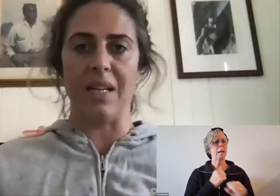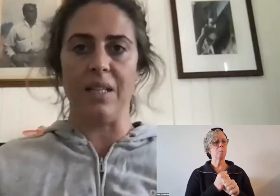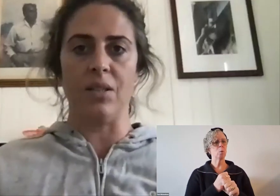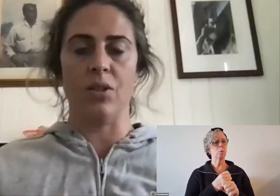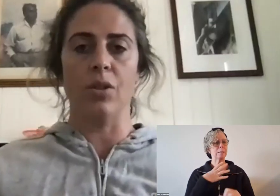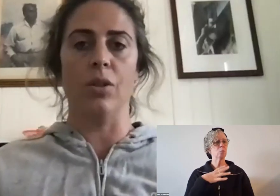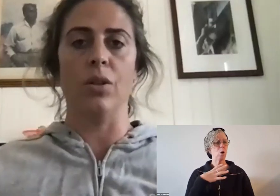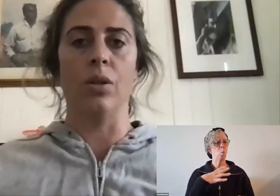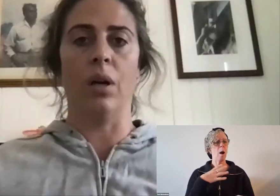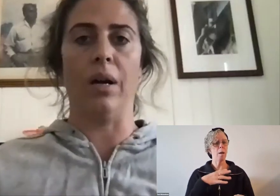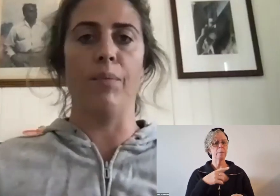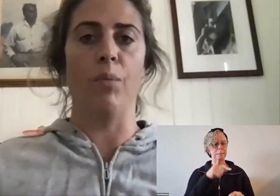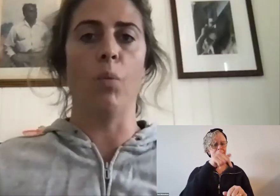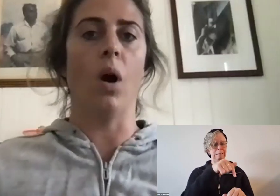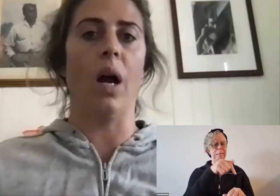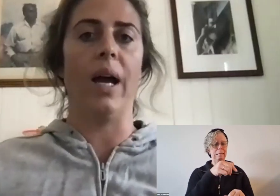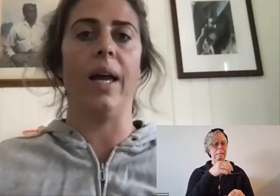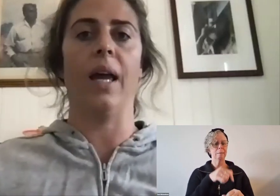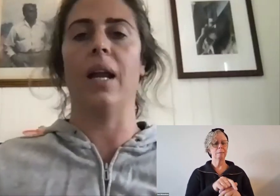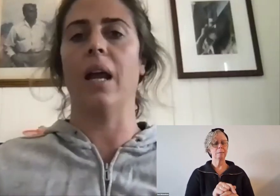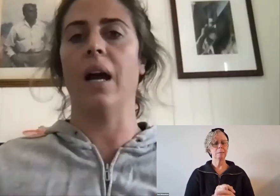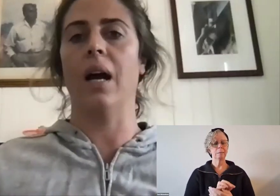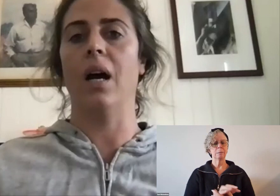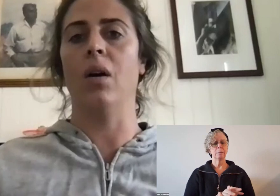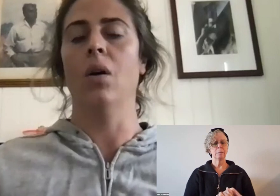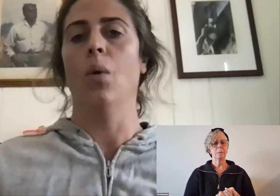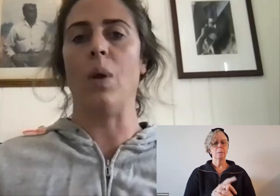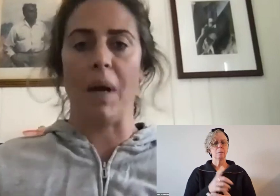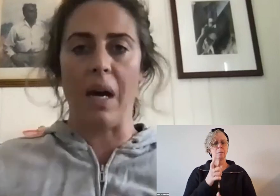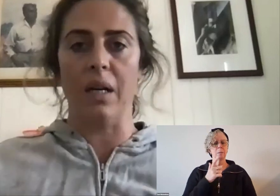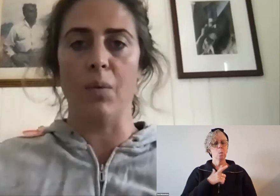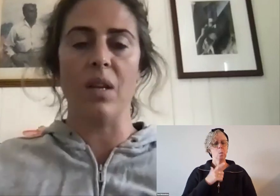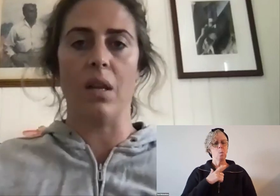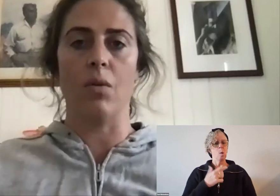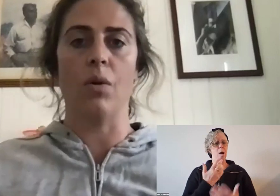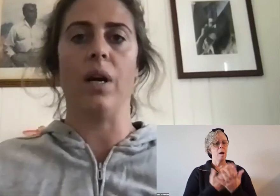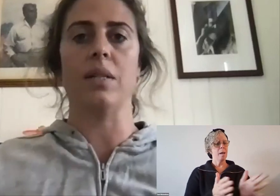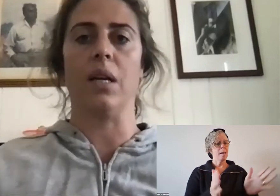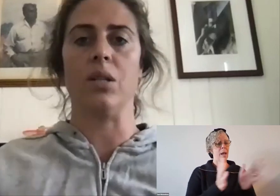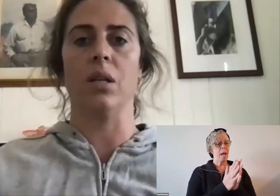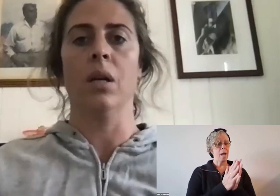as to why and how we partner with another organisation,